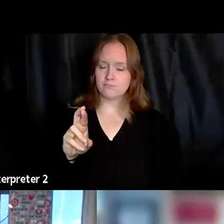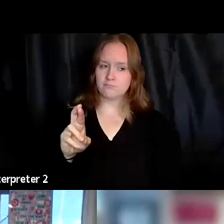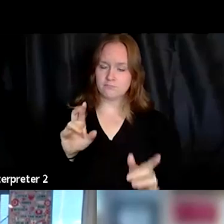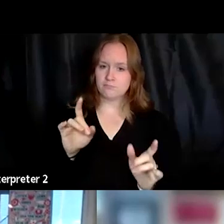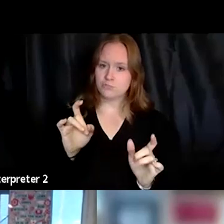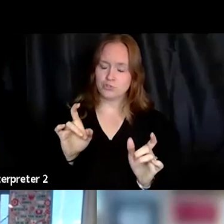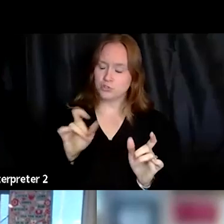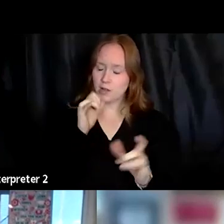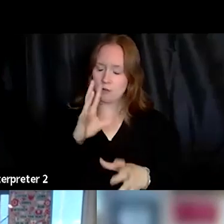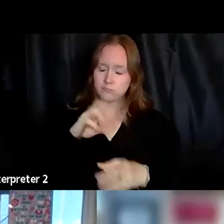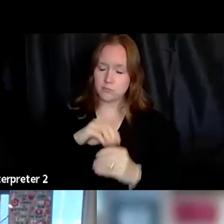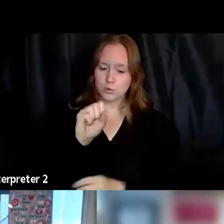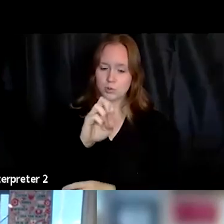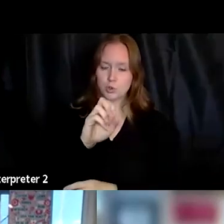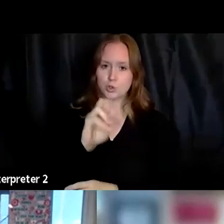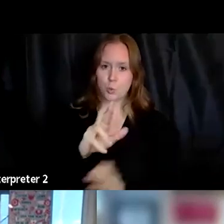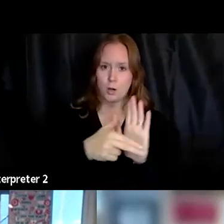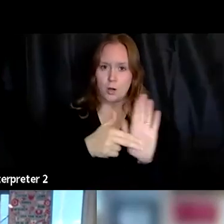They need to have a medical summary report.